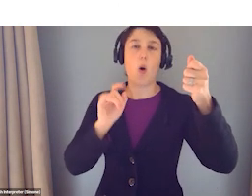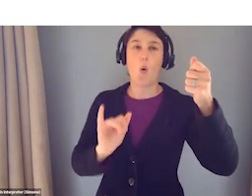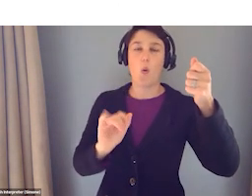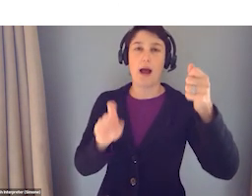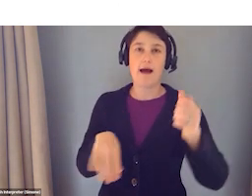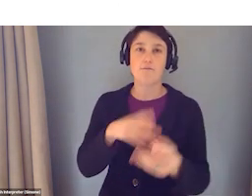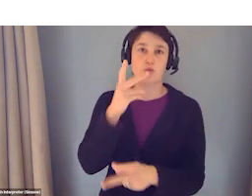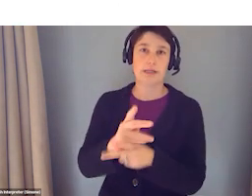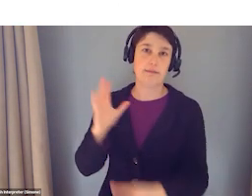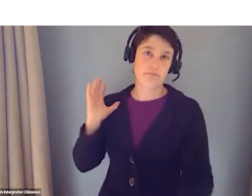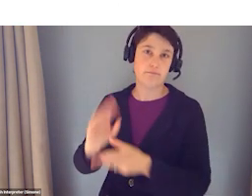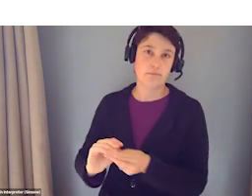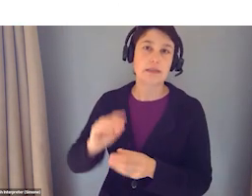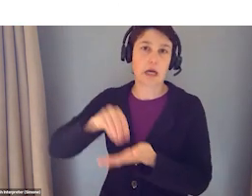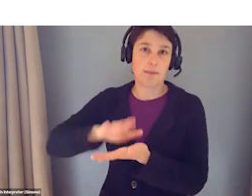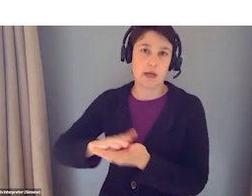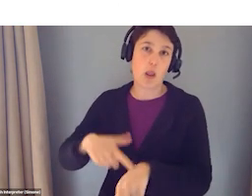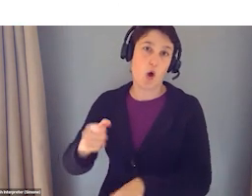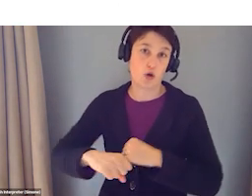Okay, we're going to go through these again really quickly.